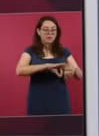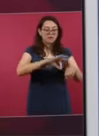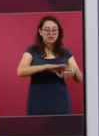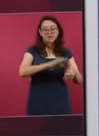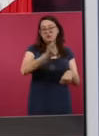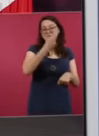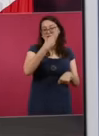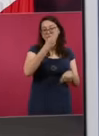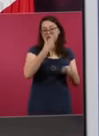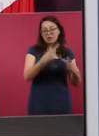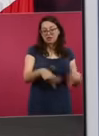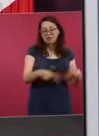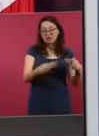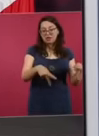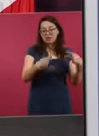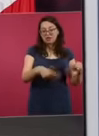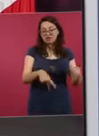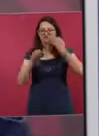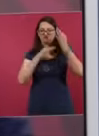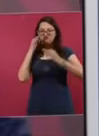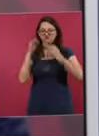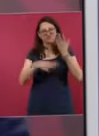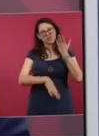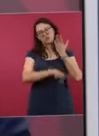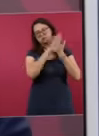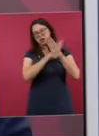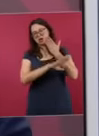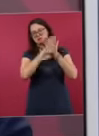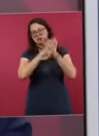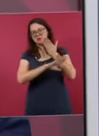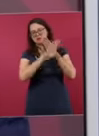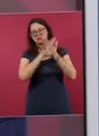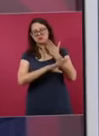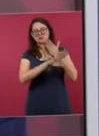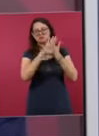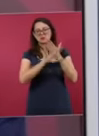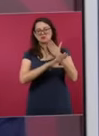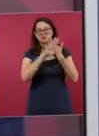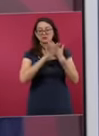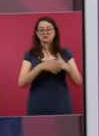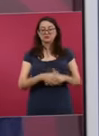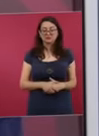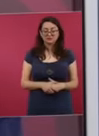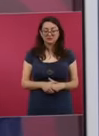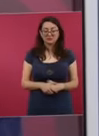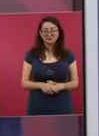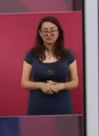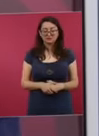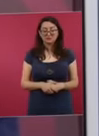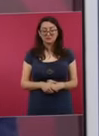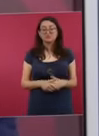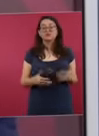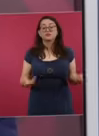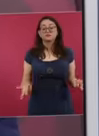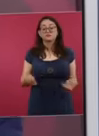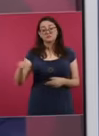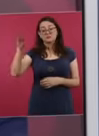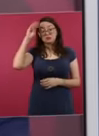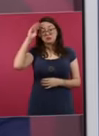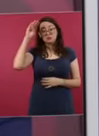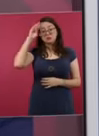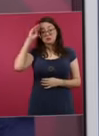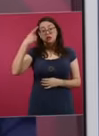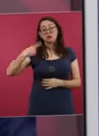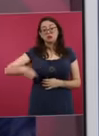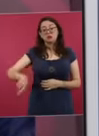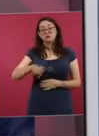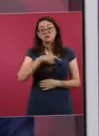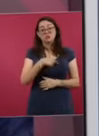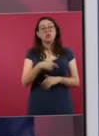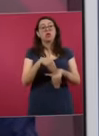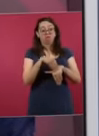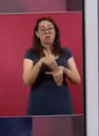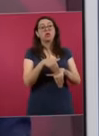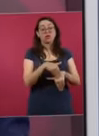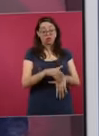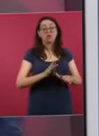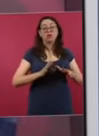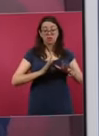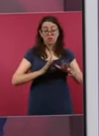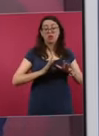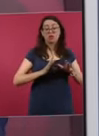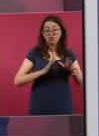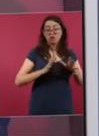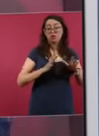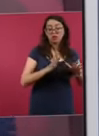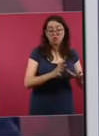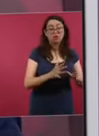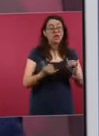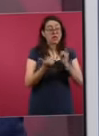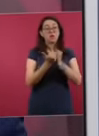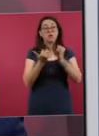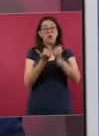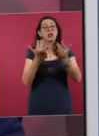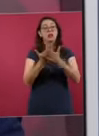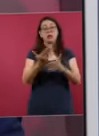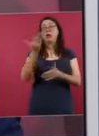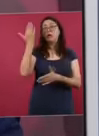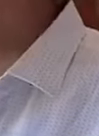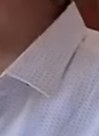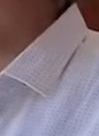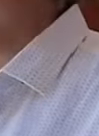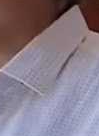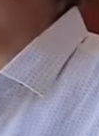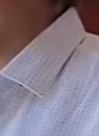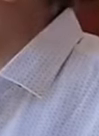hospital builders believe that we are sucking our thumb or that it is like before the president of